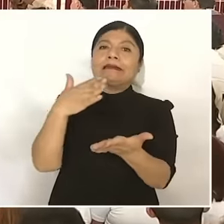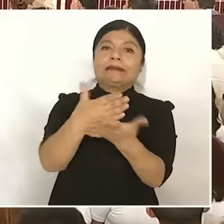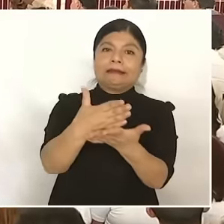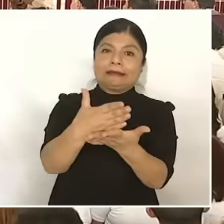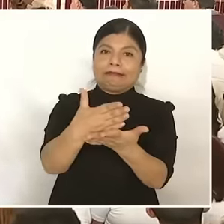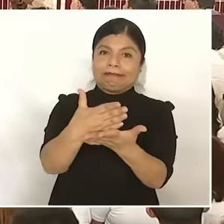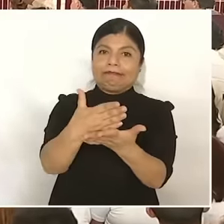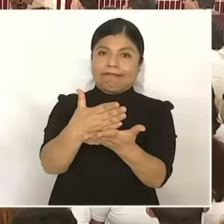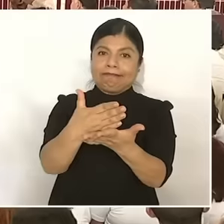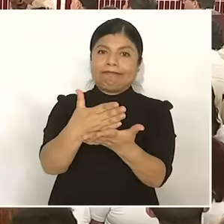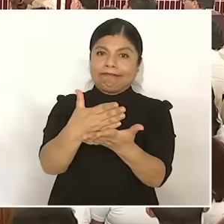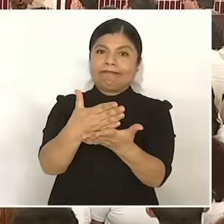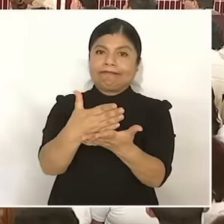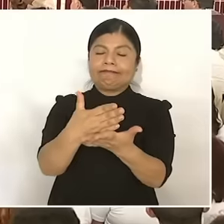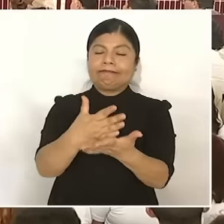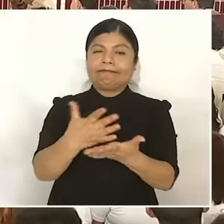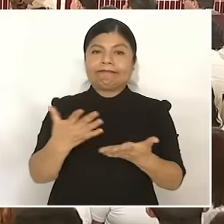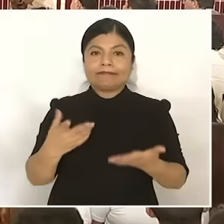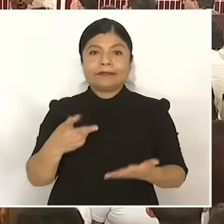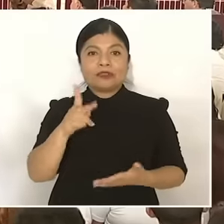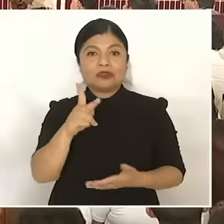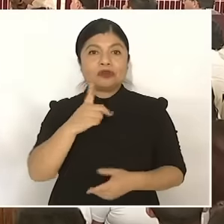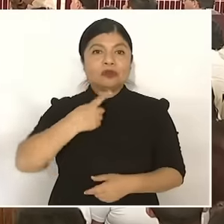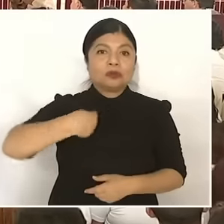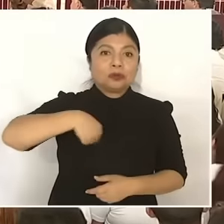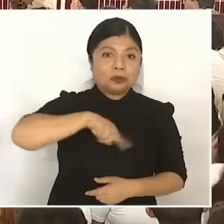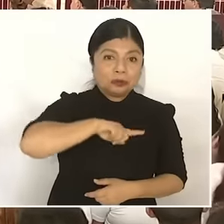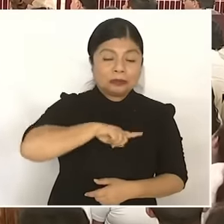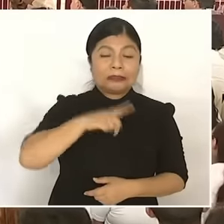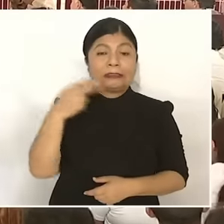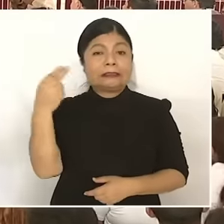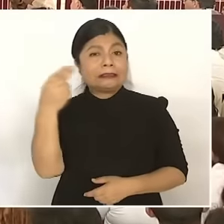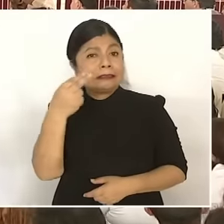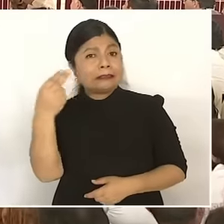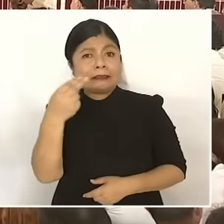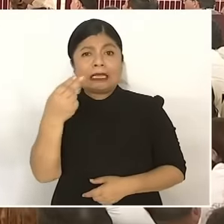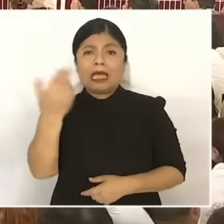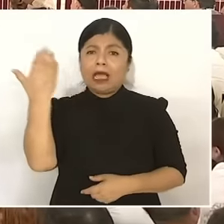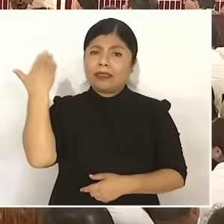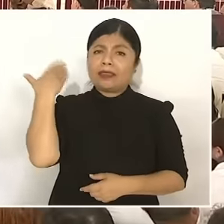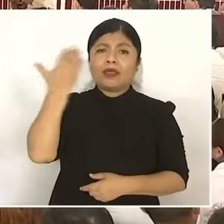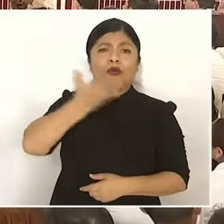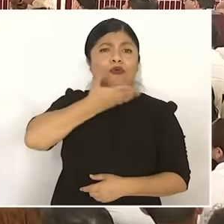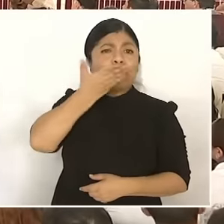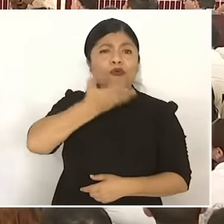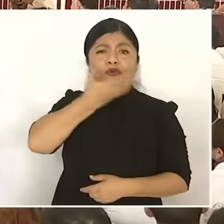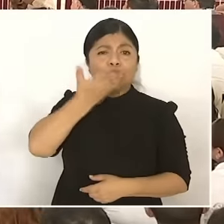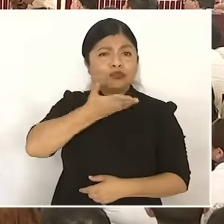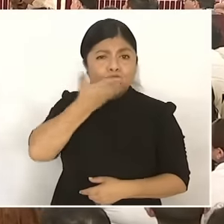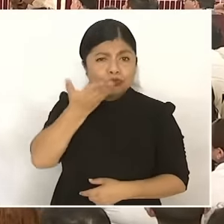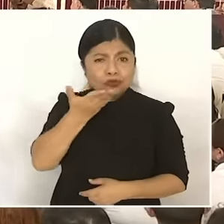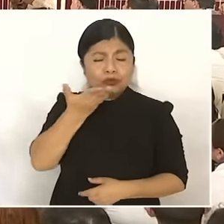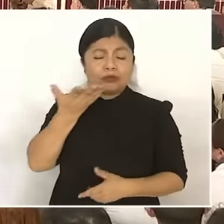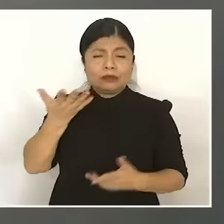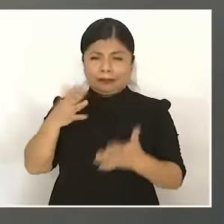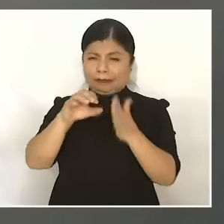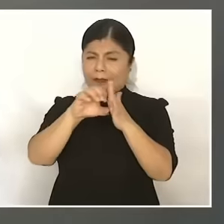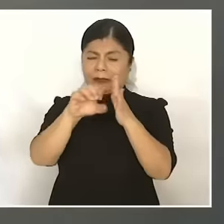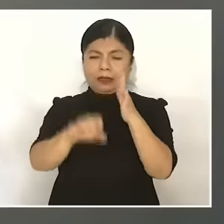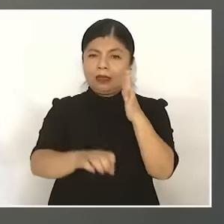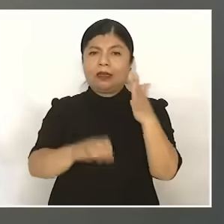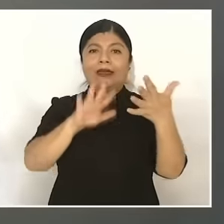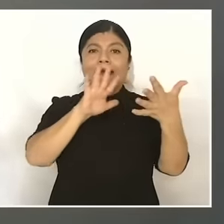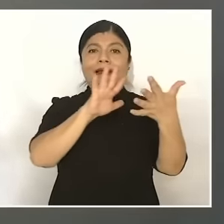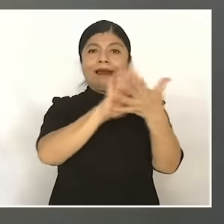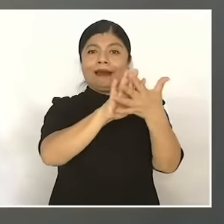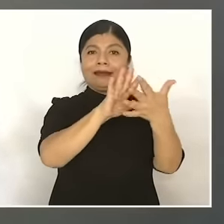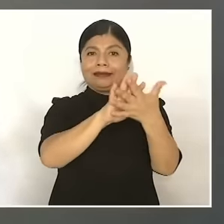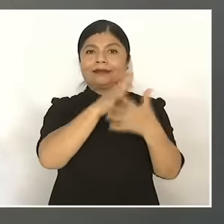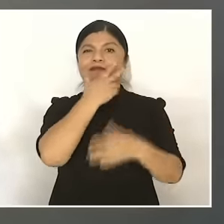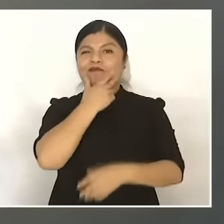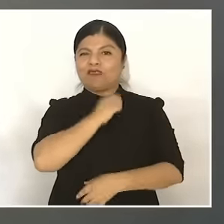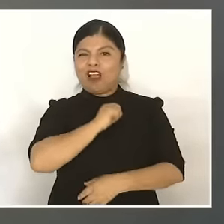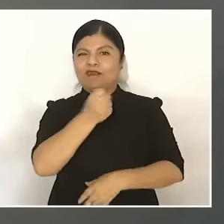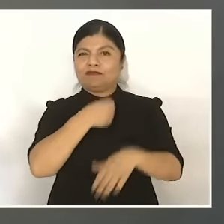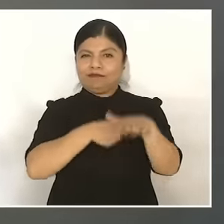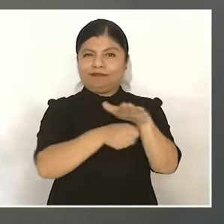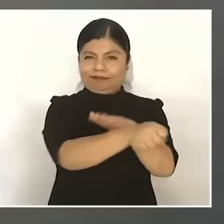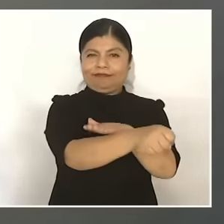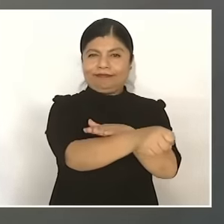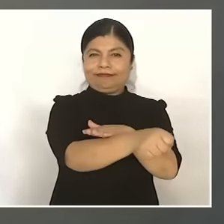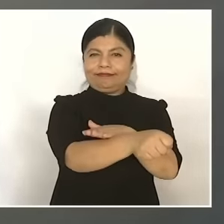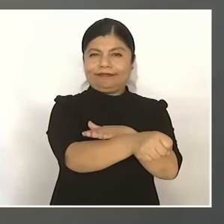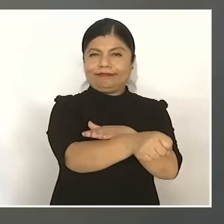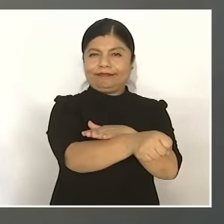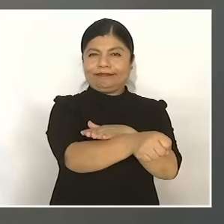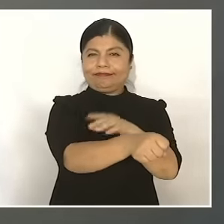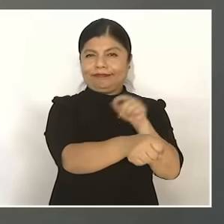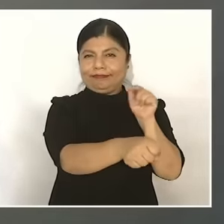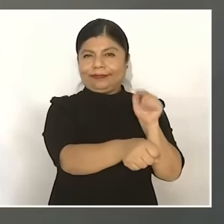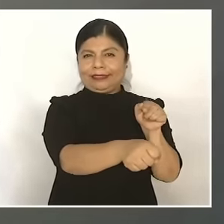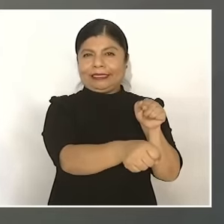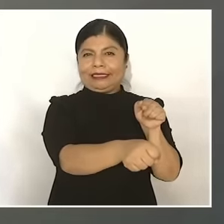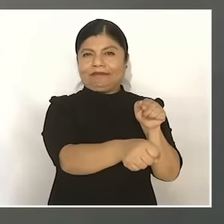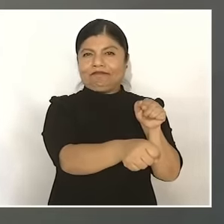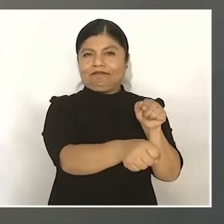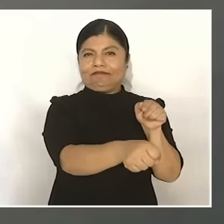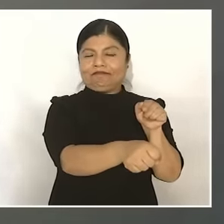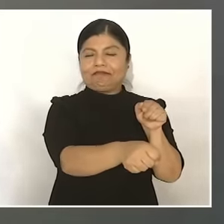the revolving door. A criminal is put in jail after it is very difficult to stop him.